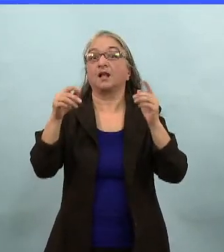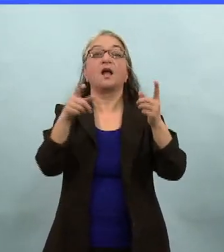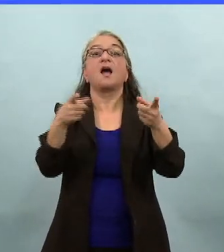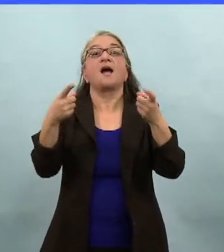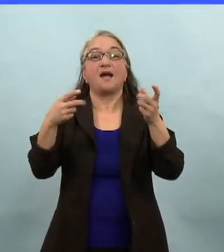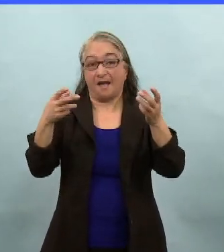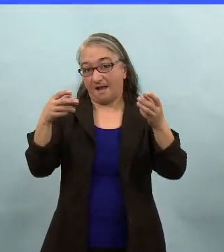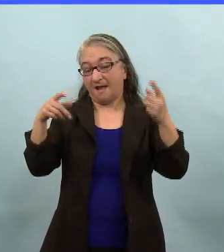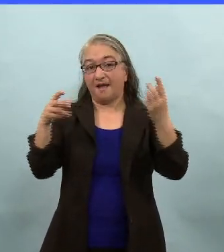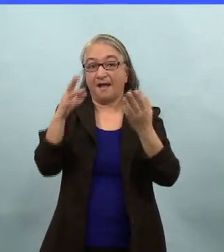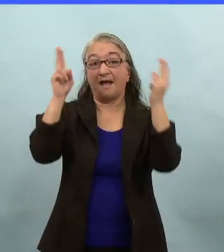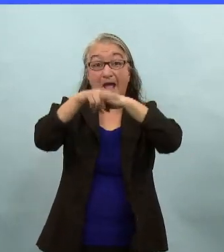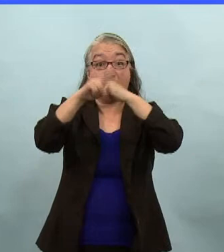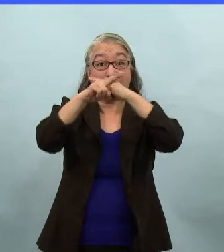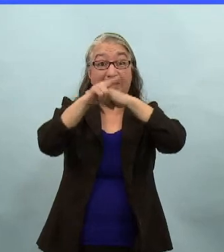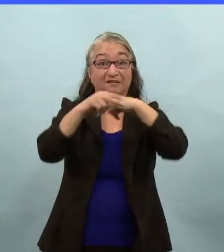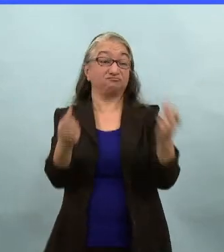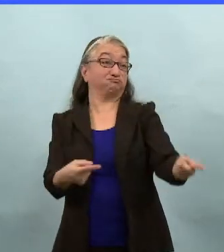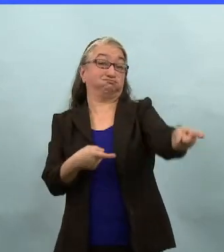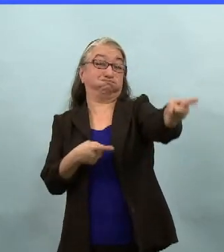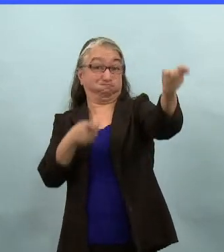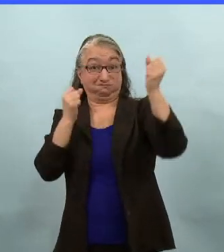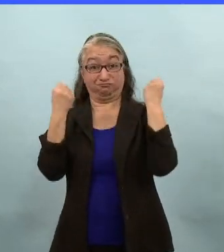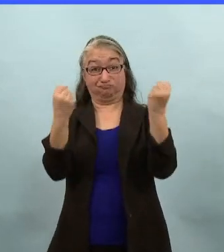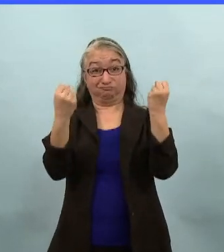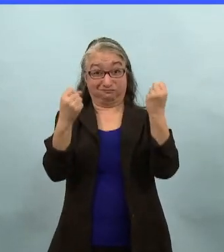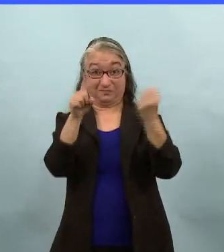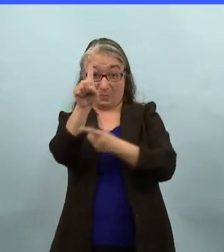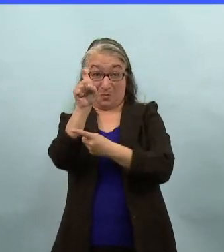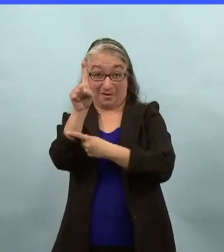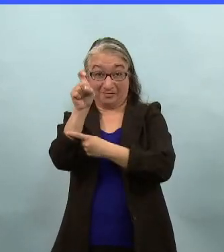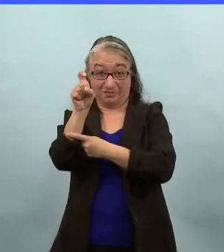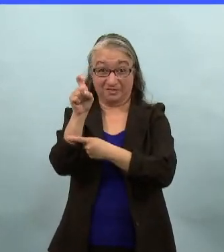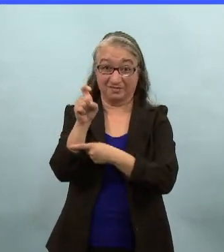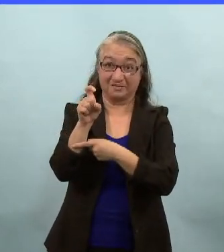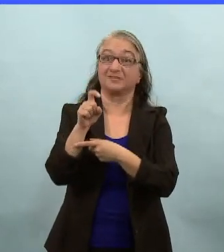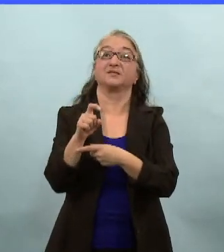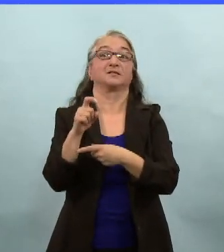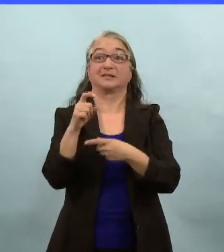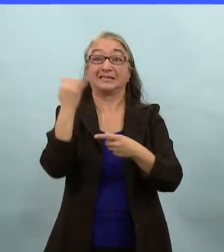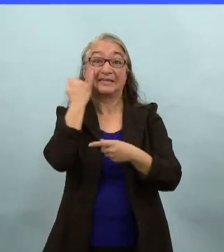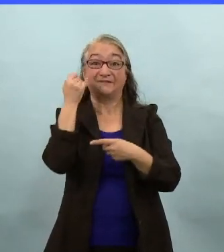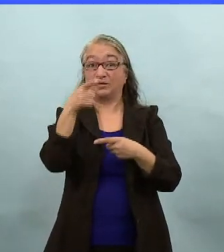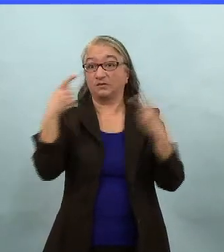down so we're also messaging to people to slow down to limit those interactions with people